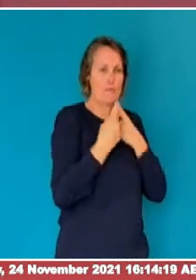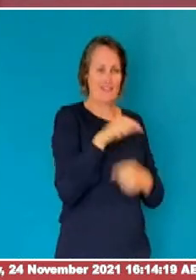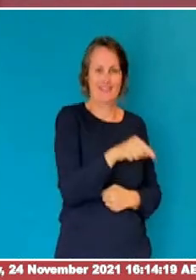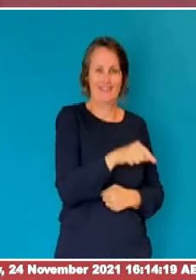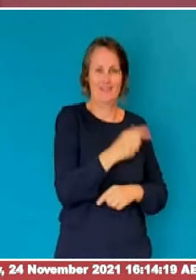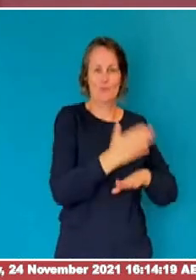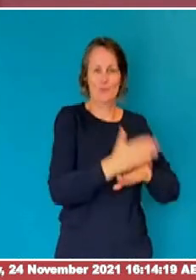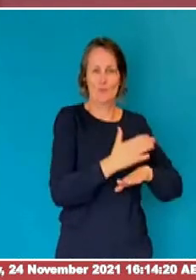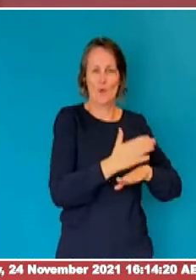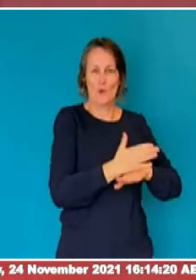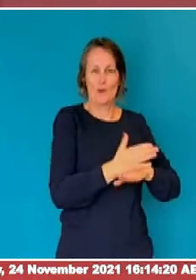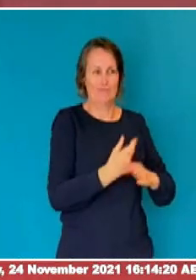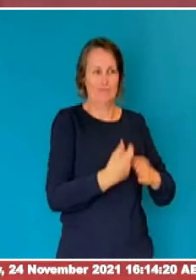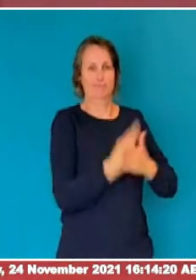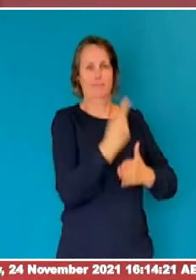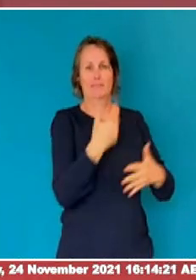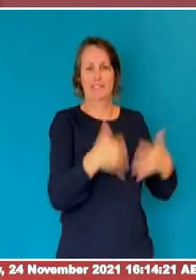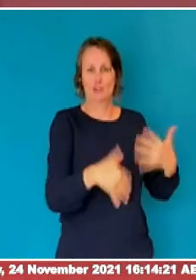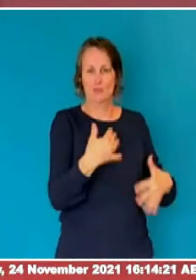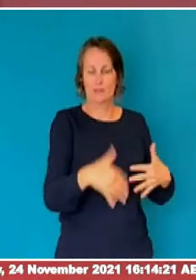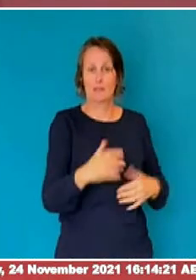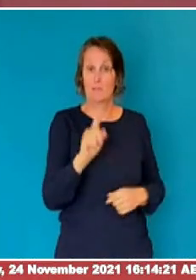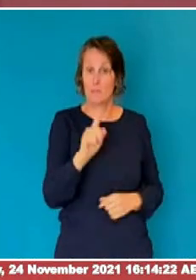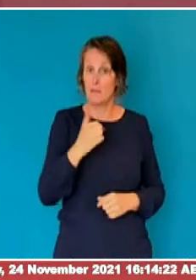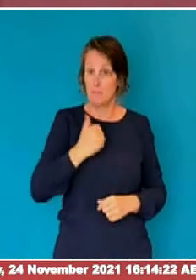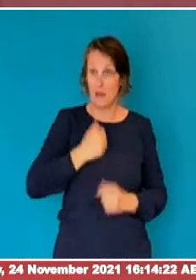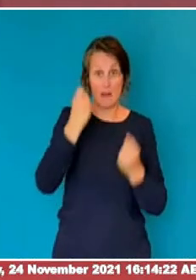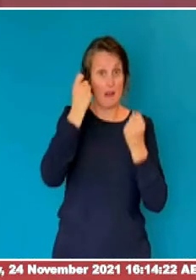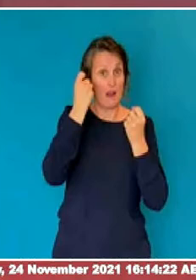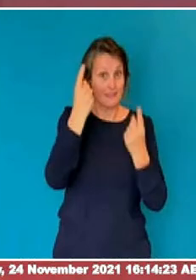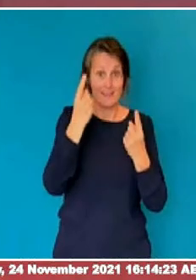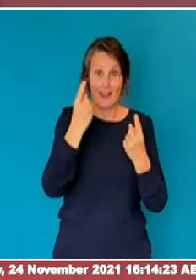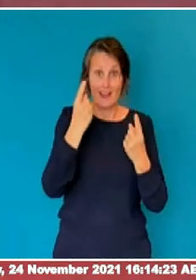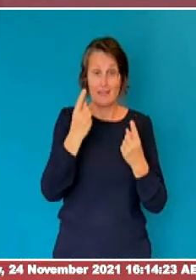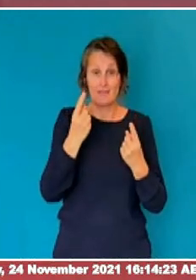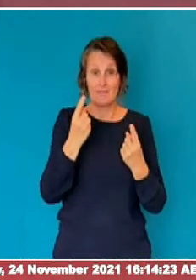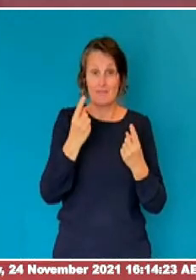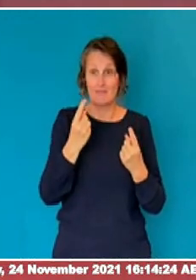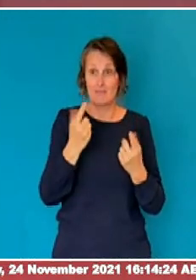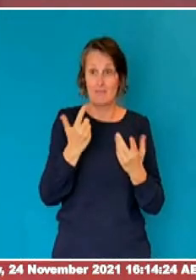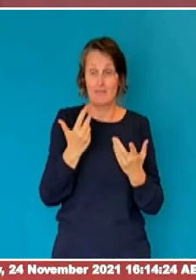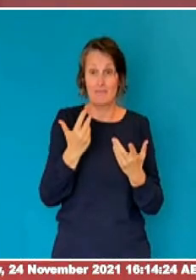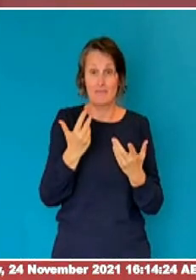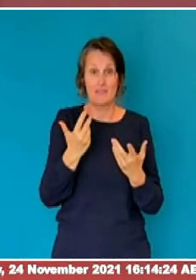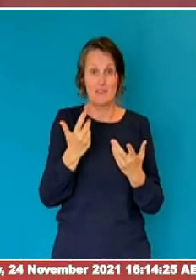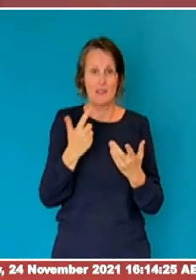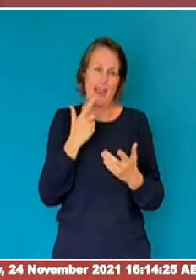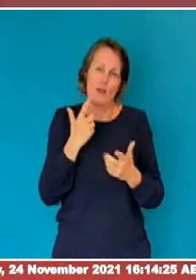certainly my understanding, and again there will be a lot that's done locally to support